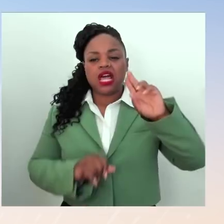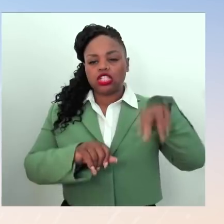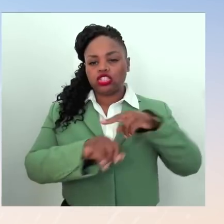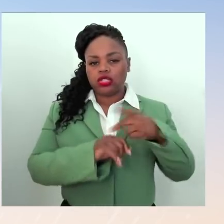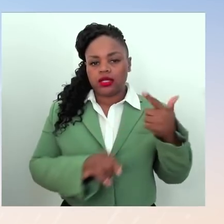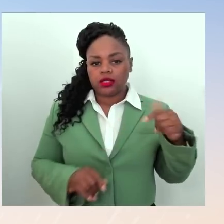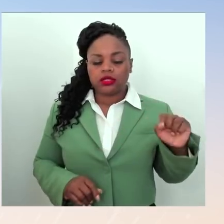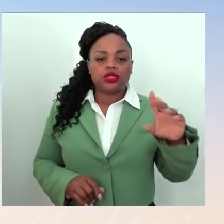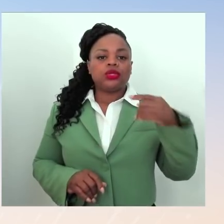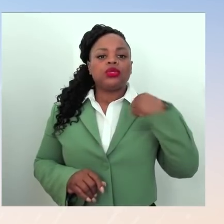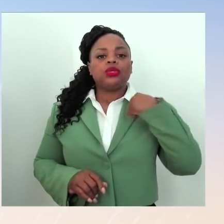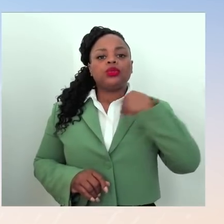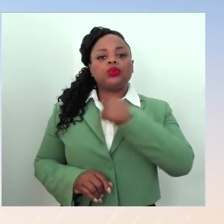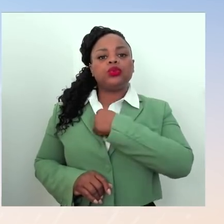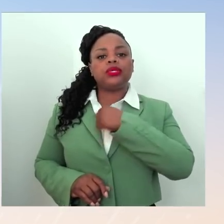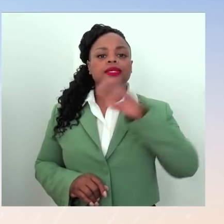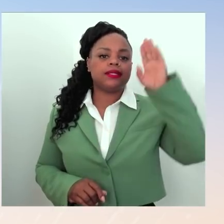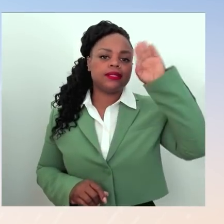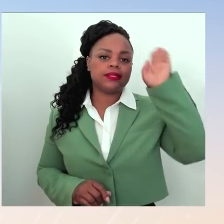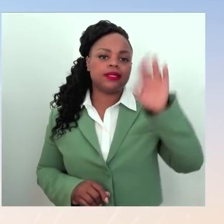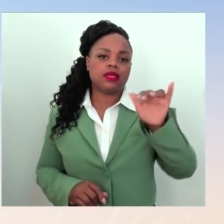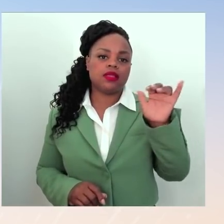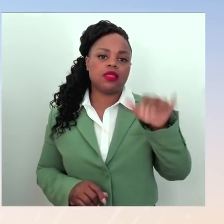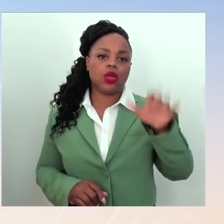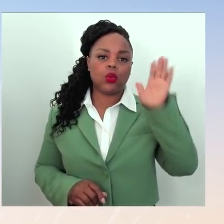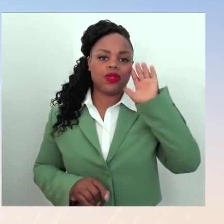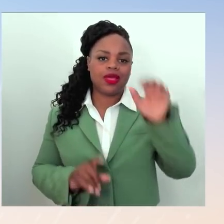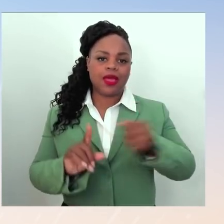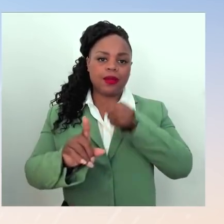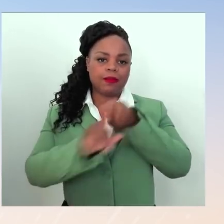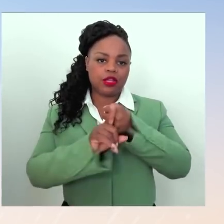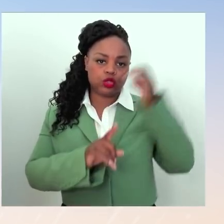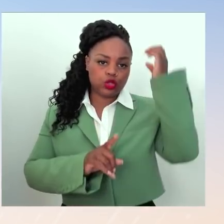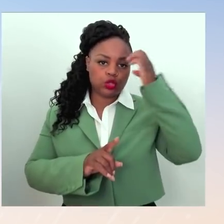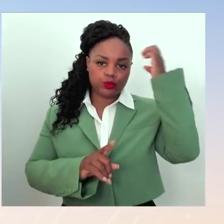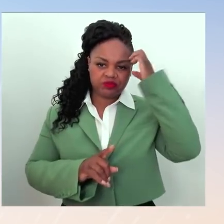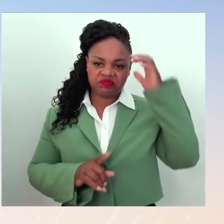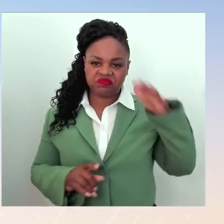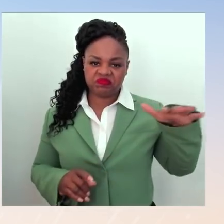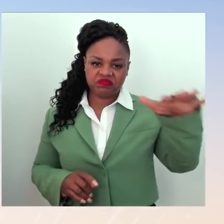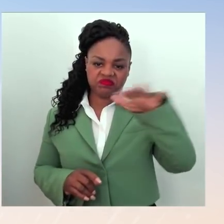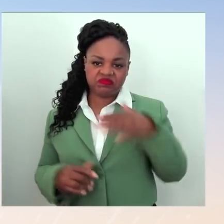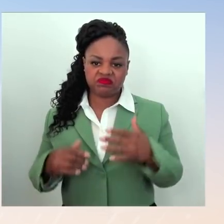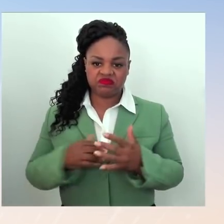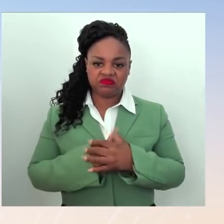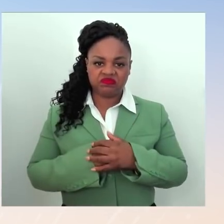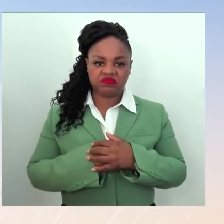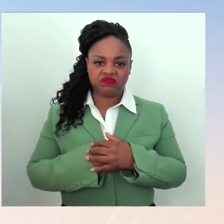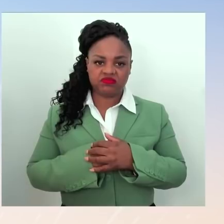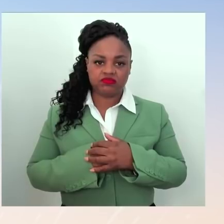We have had some success -- Japan as an example, and I can see if there are others, too, to read out to all of you --